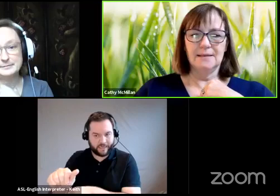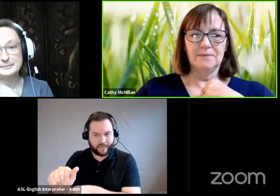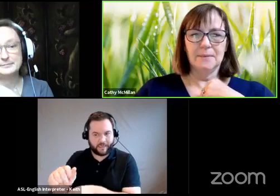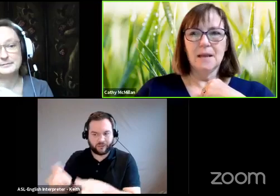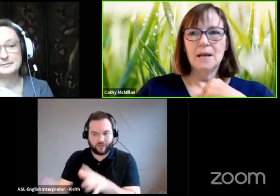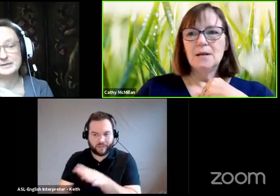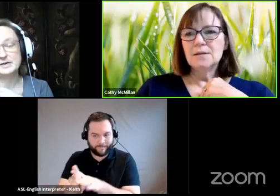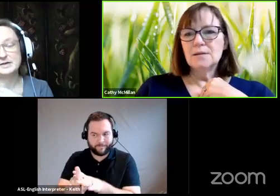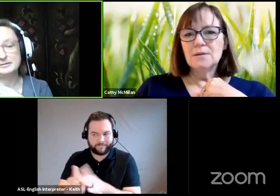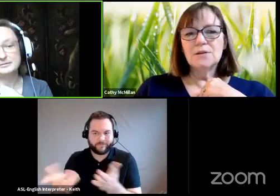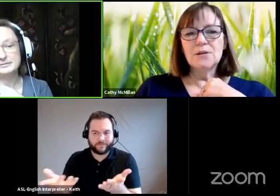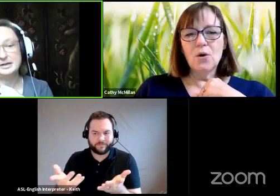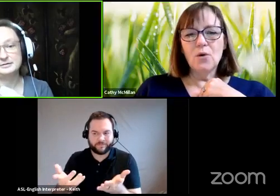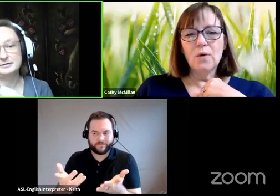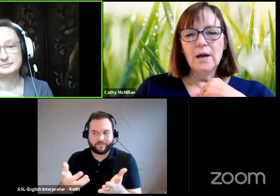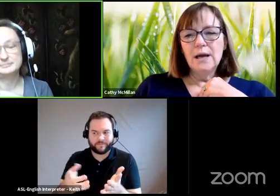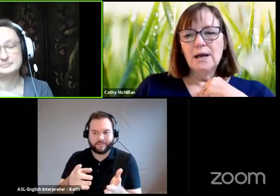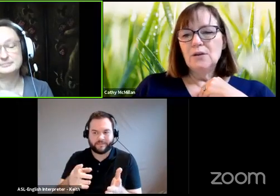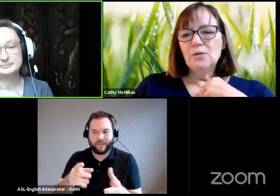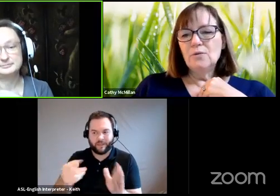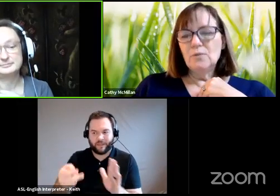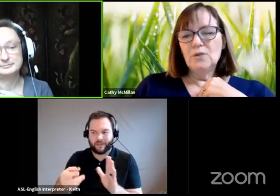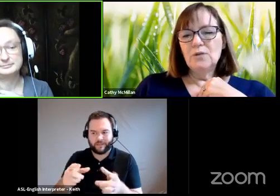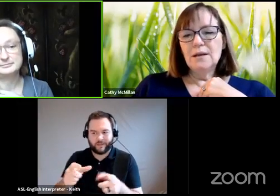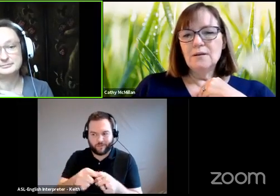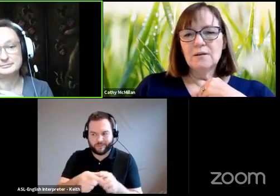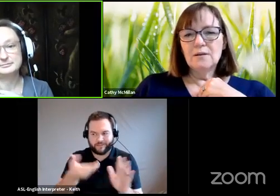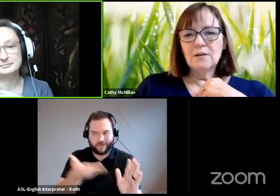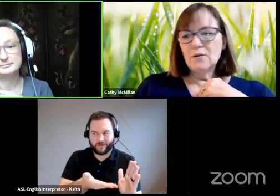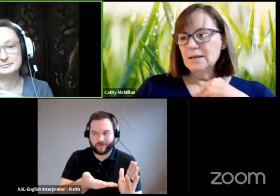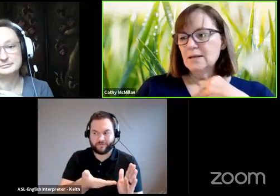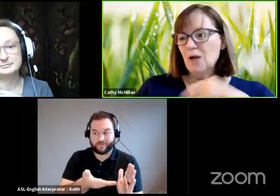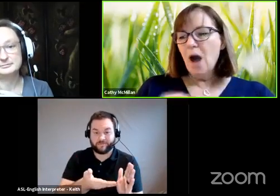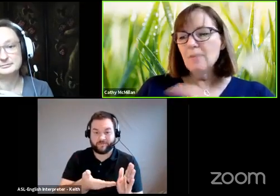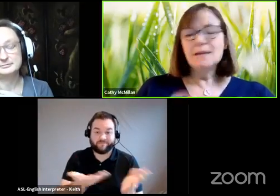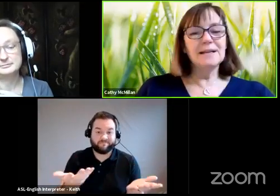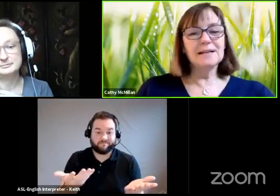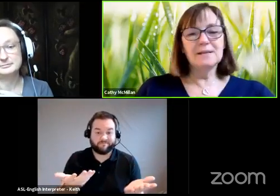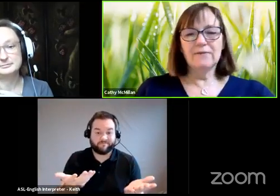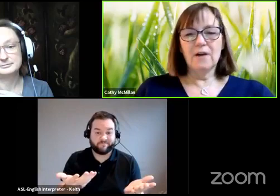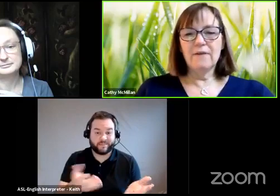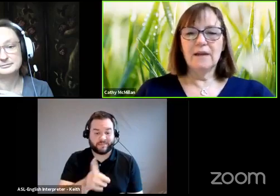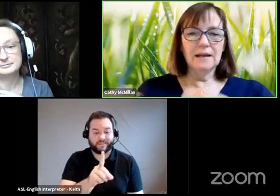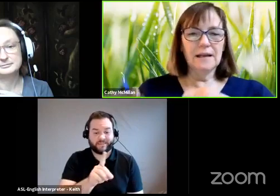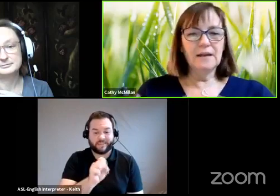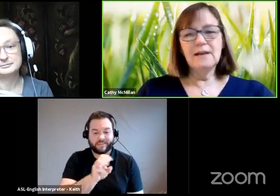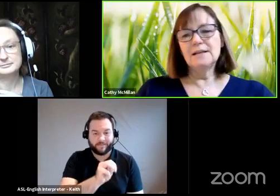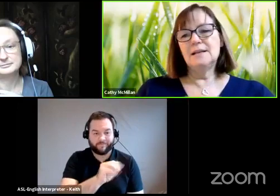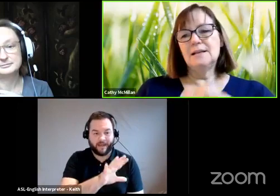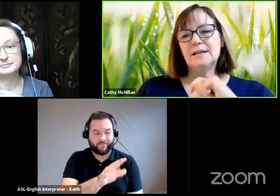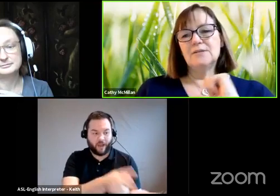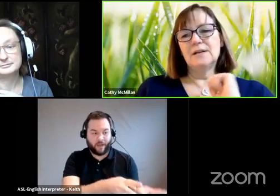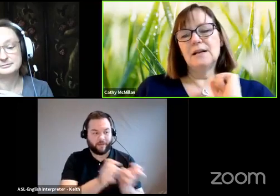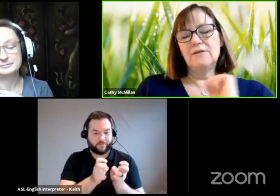nature, in which the specific learning disability presents. That's right. You know, you right. You know, you, you can. n you can copy the day